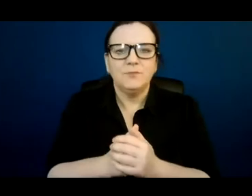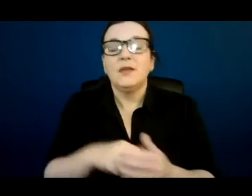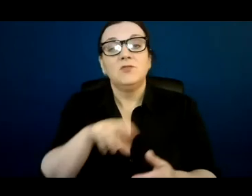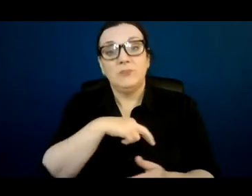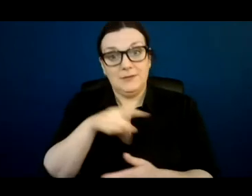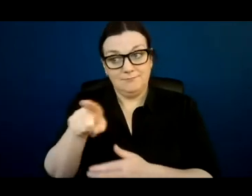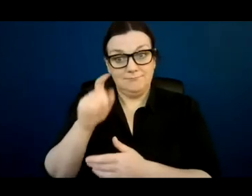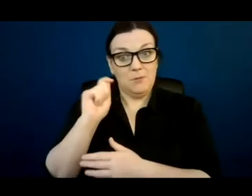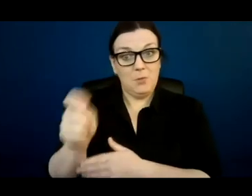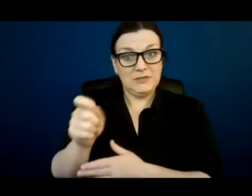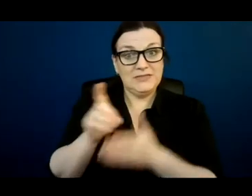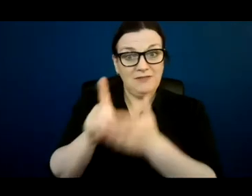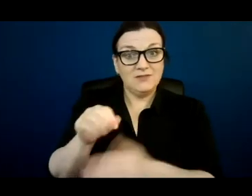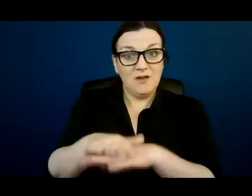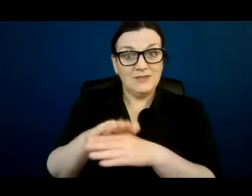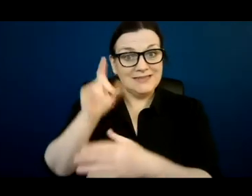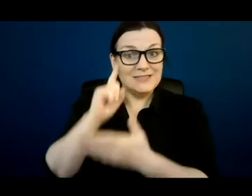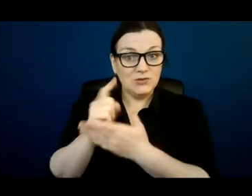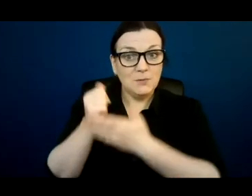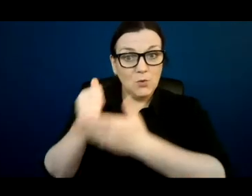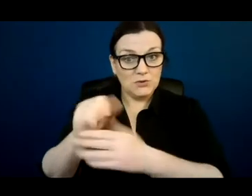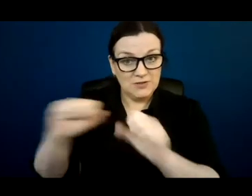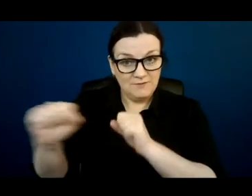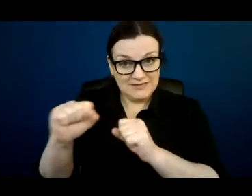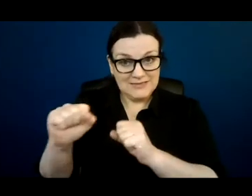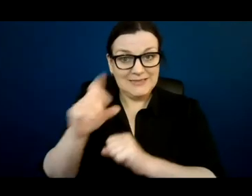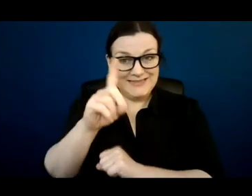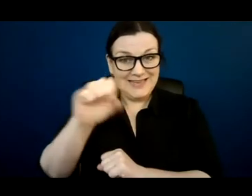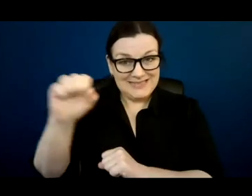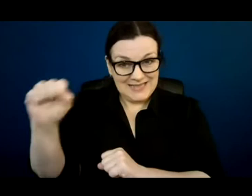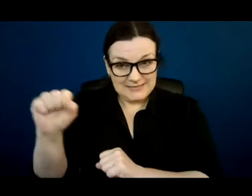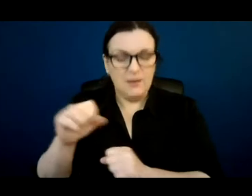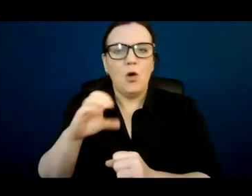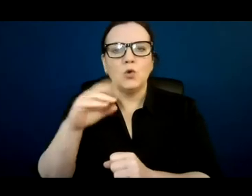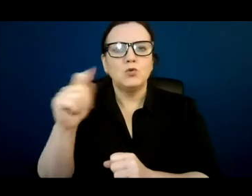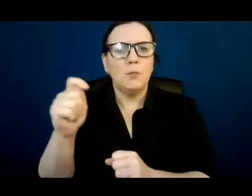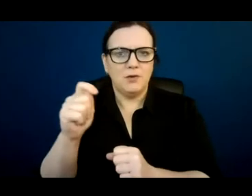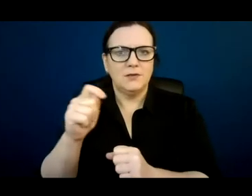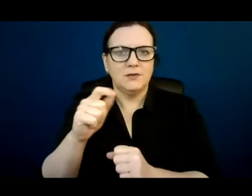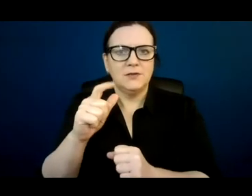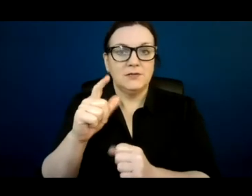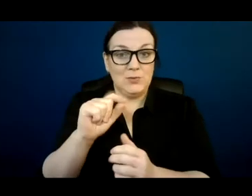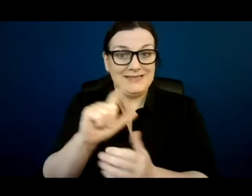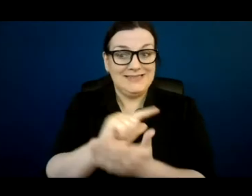in October 2017. And since then she has been working to put in place the infrastructure